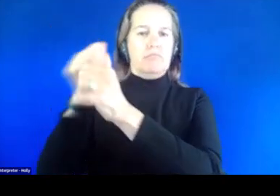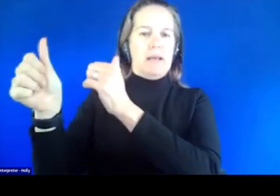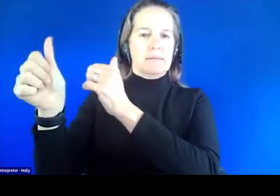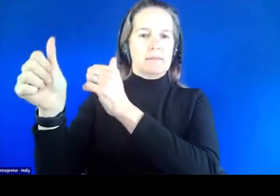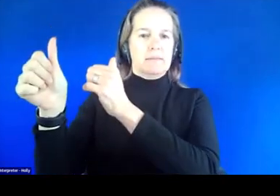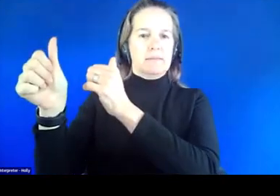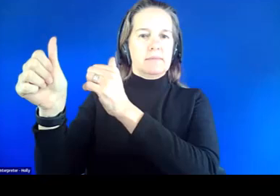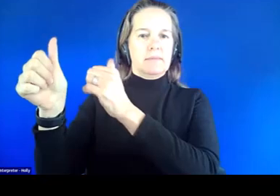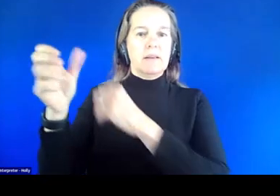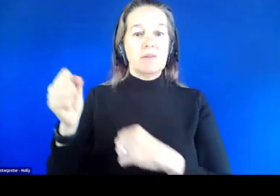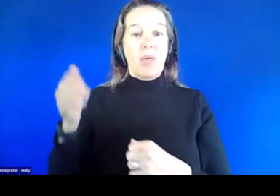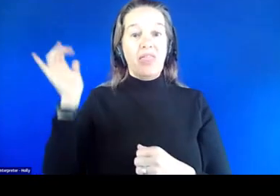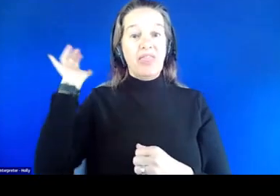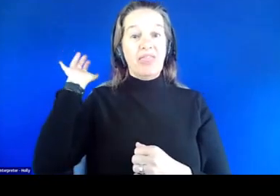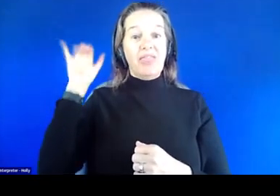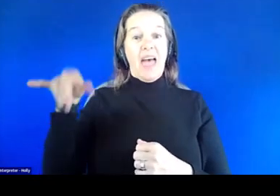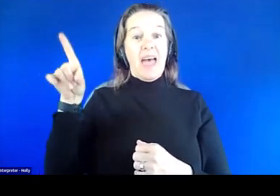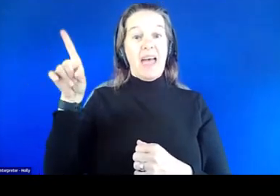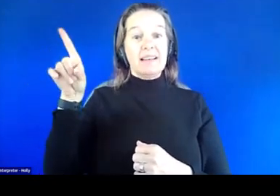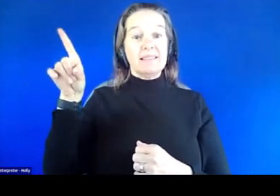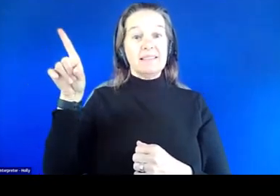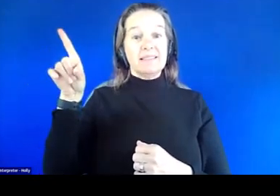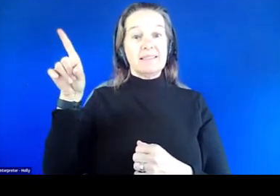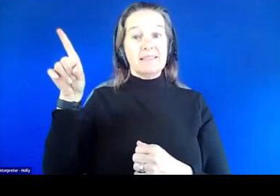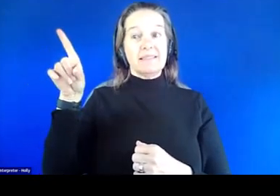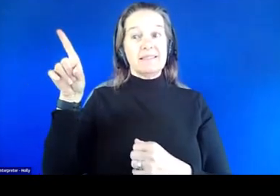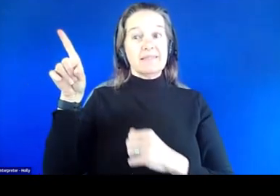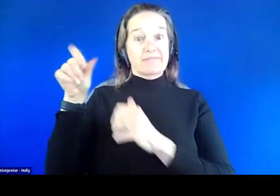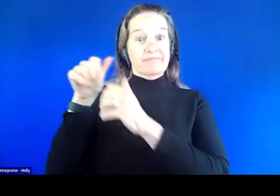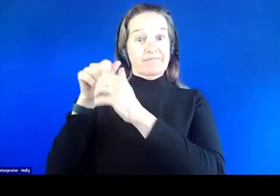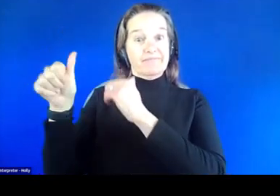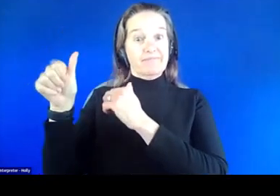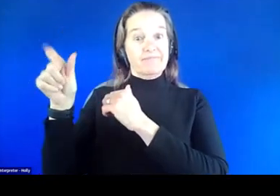of the rocket fuel that got the rebalancing movement